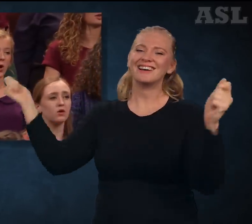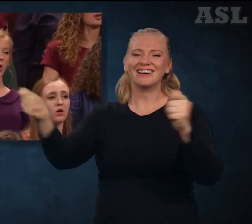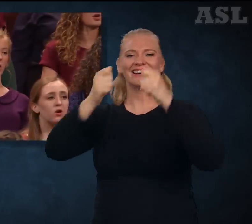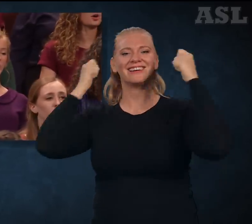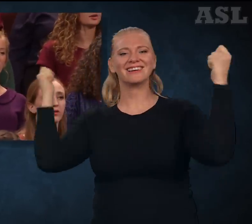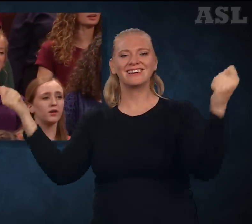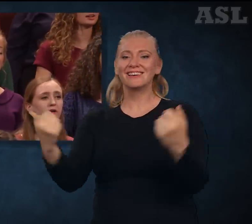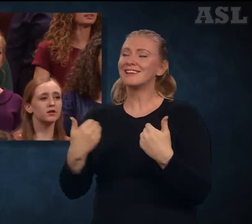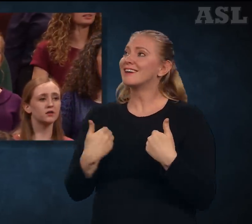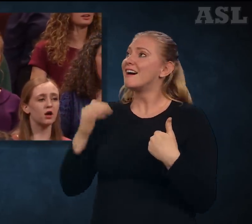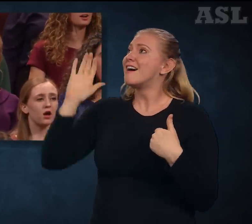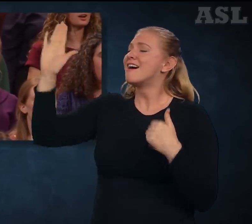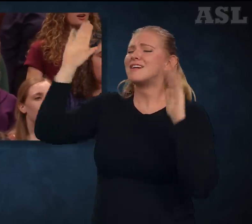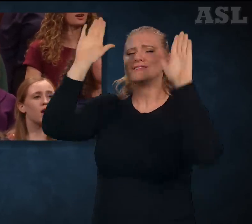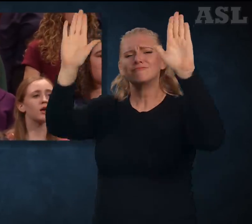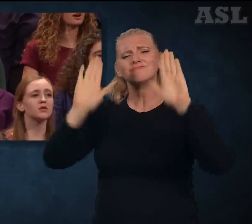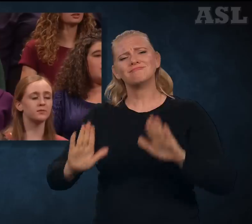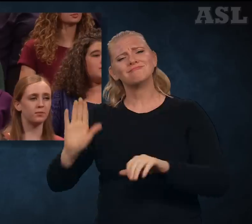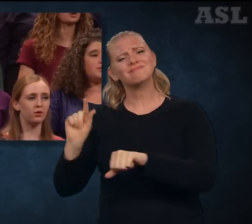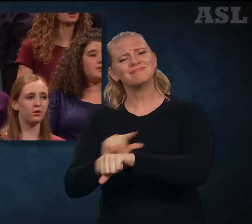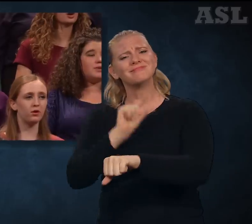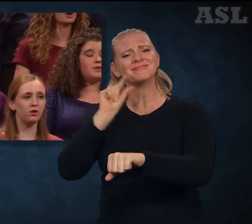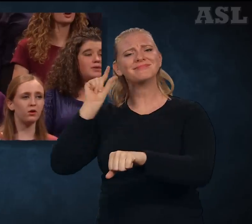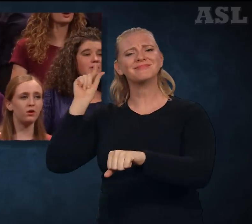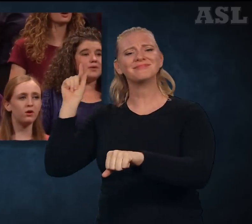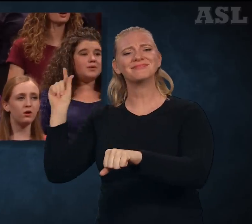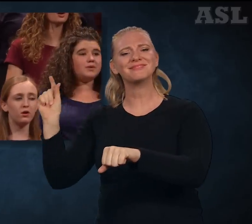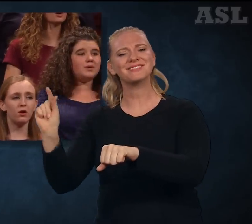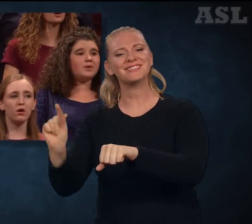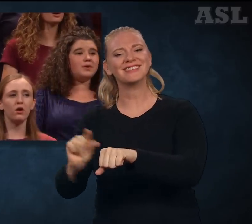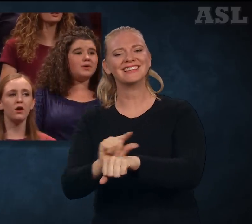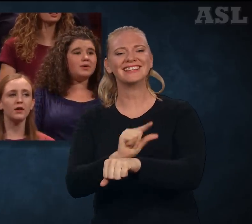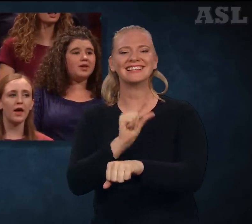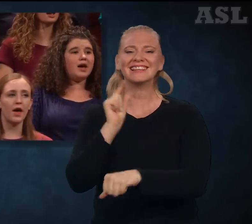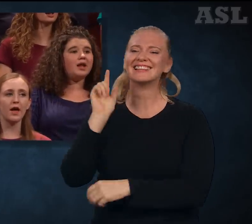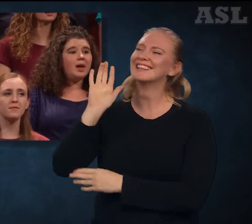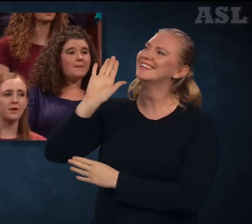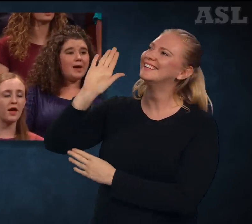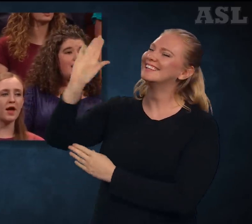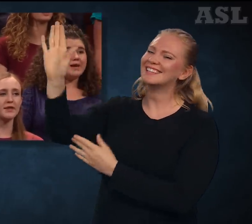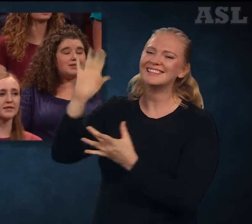REJOICE IN HIS GLORIOUS GOSPEL,